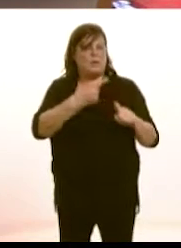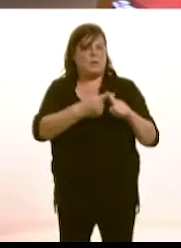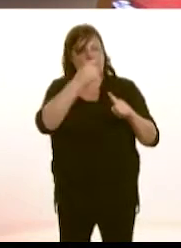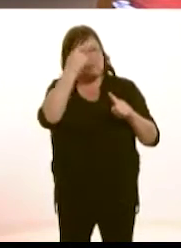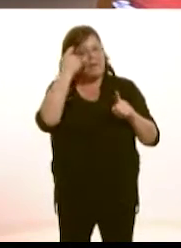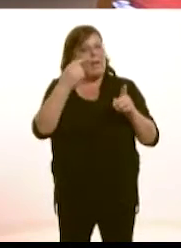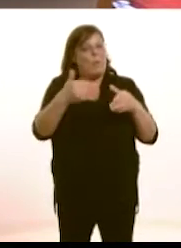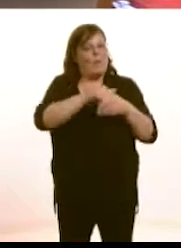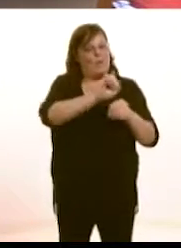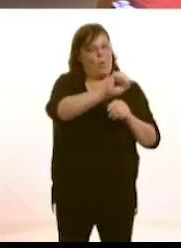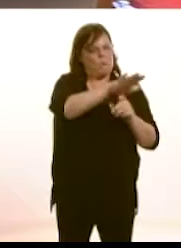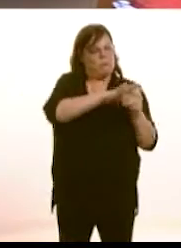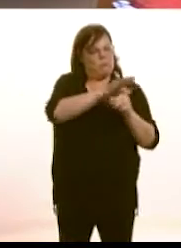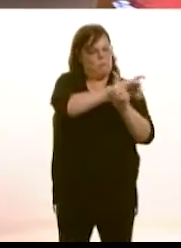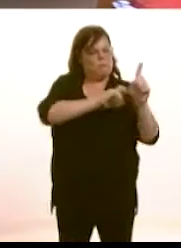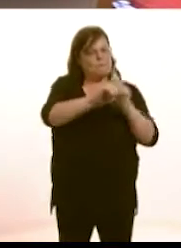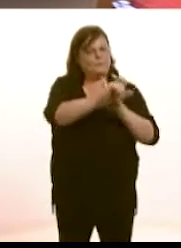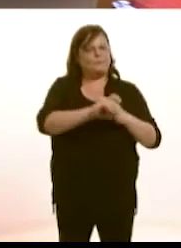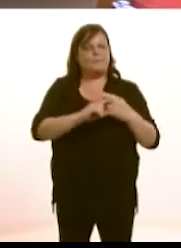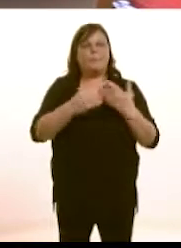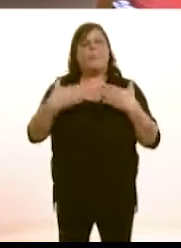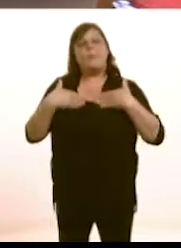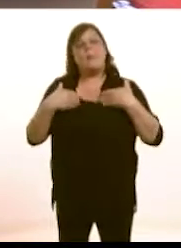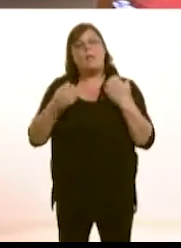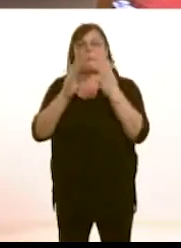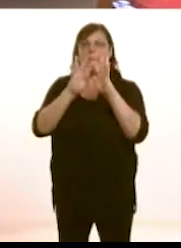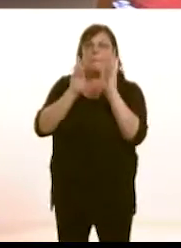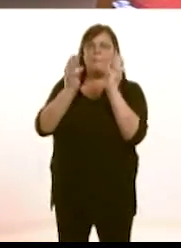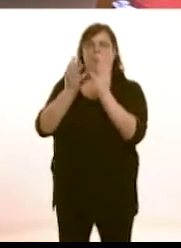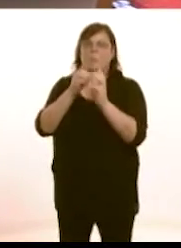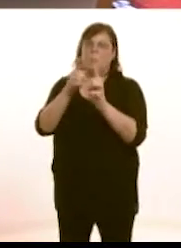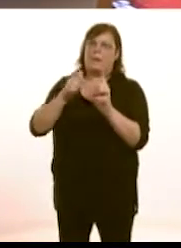As far as the health boards are concerned, we do expect them to consider the staffing